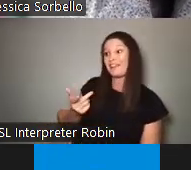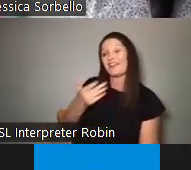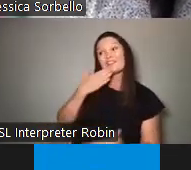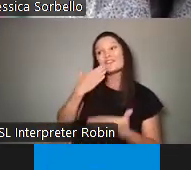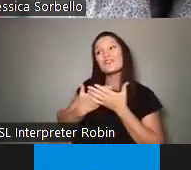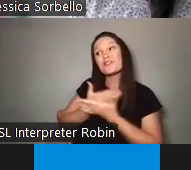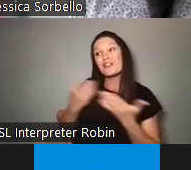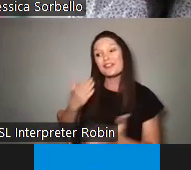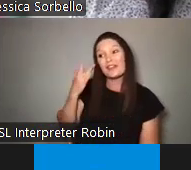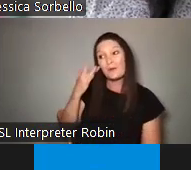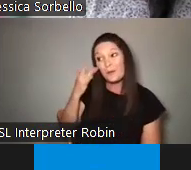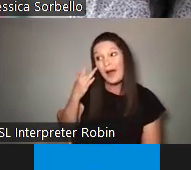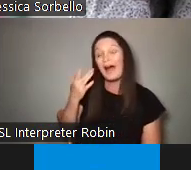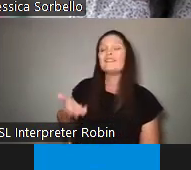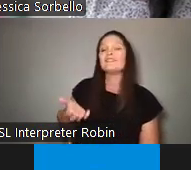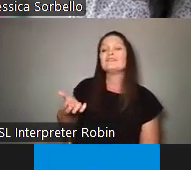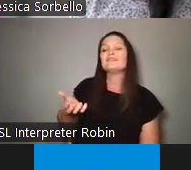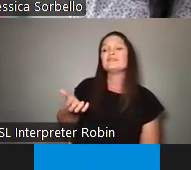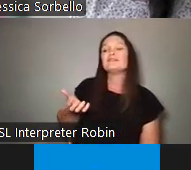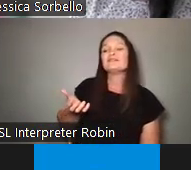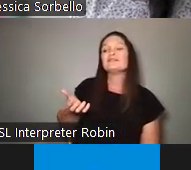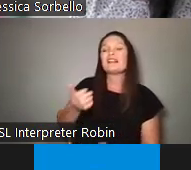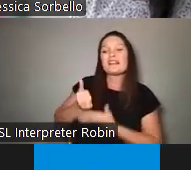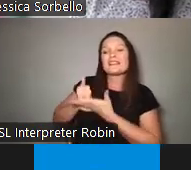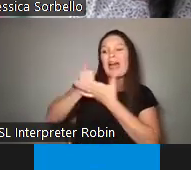, this is something